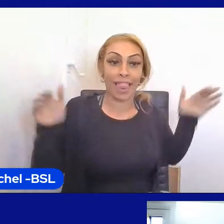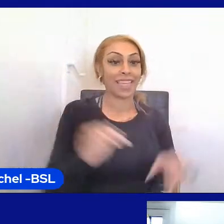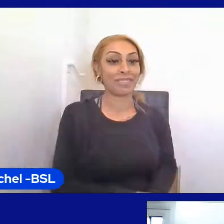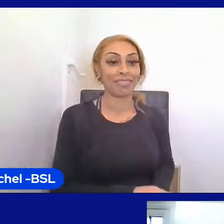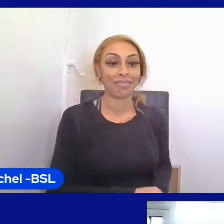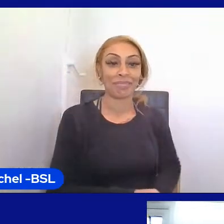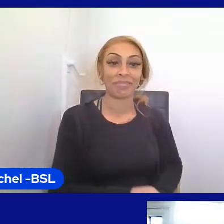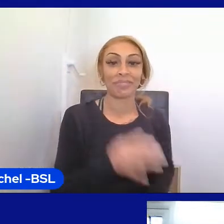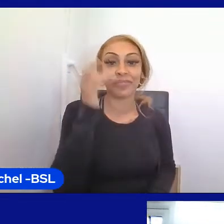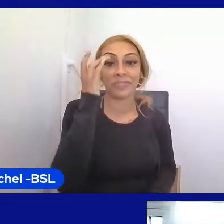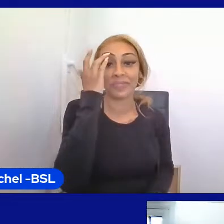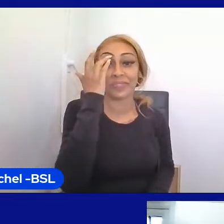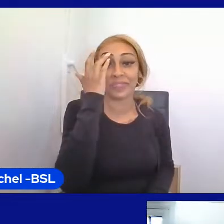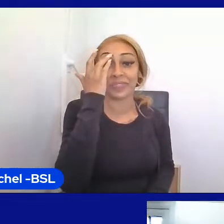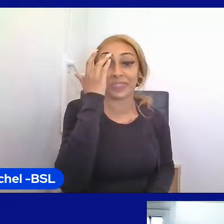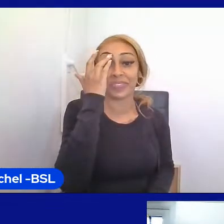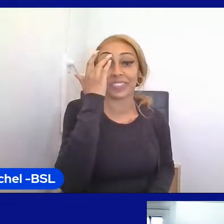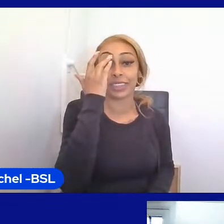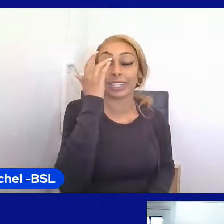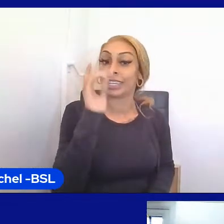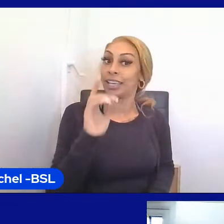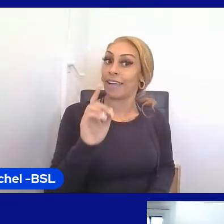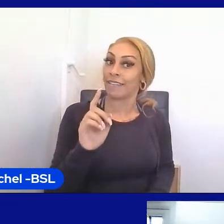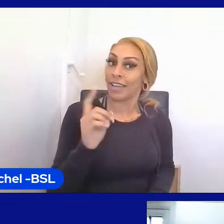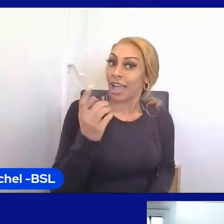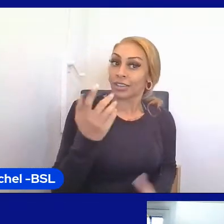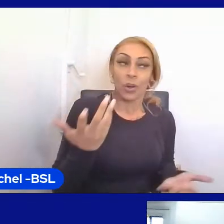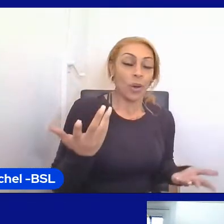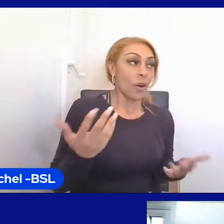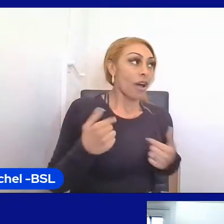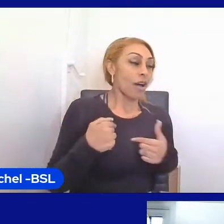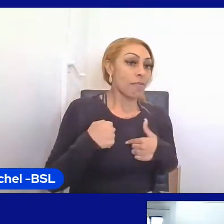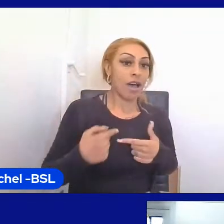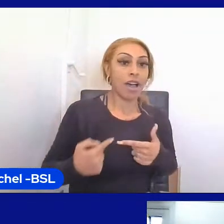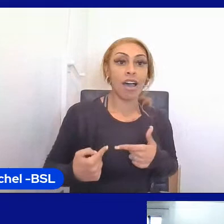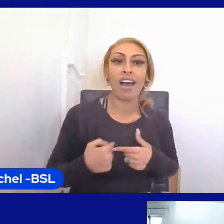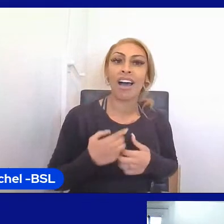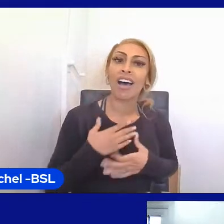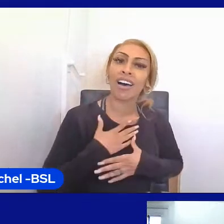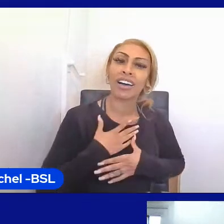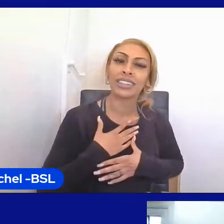wearing a black T-shirt her hair is brown and Crilly, and she is wearing black framed